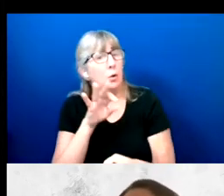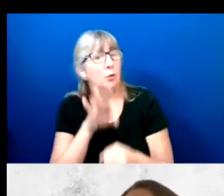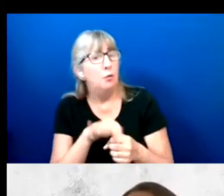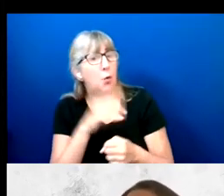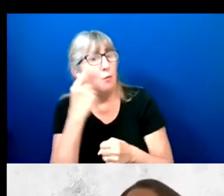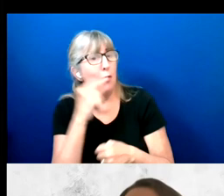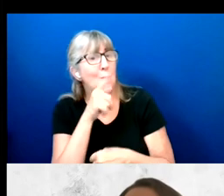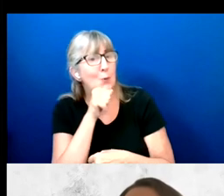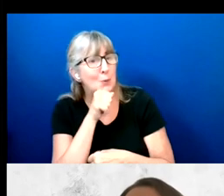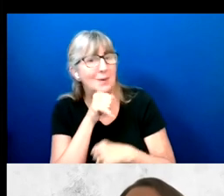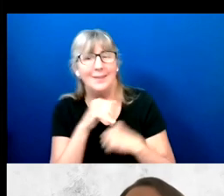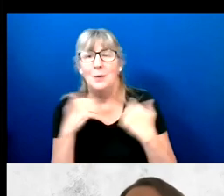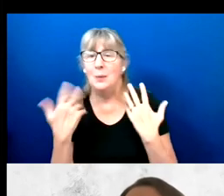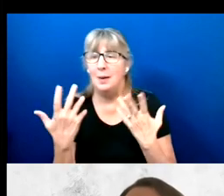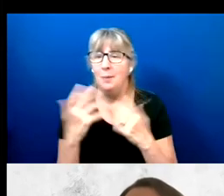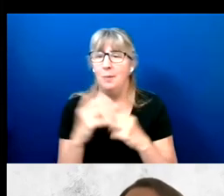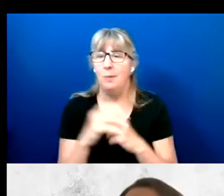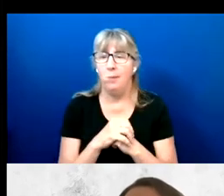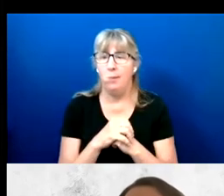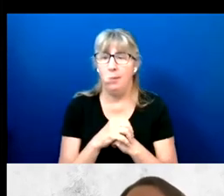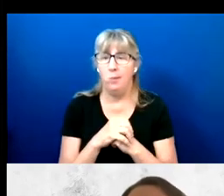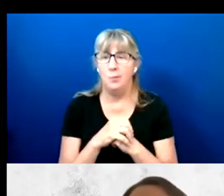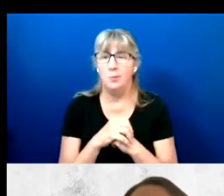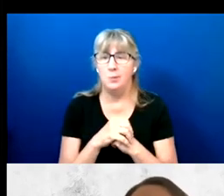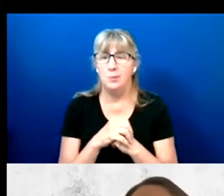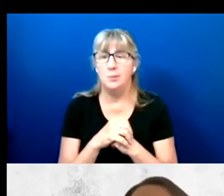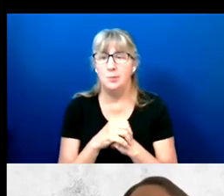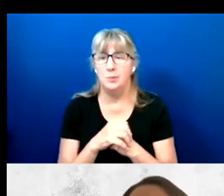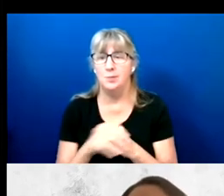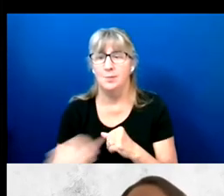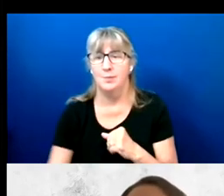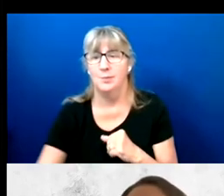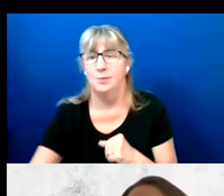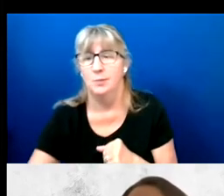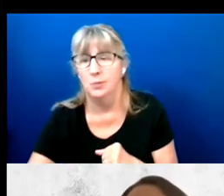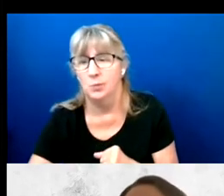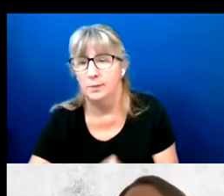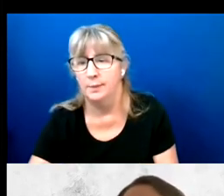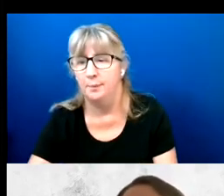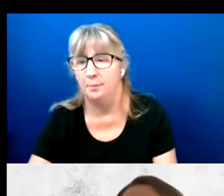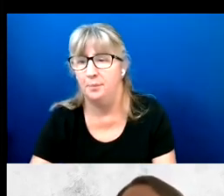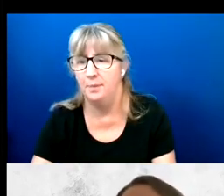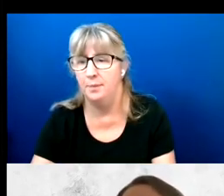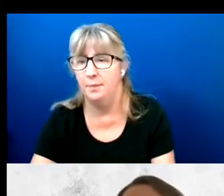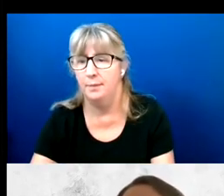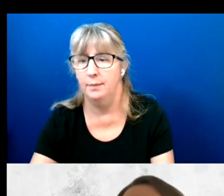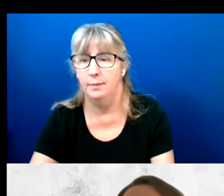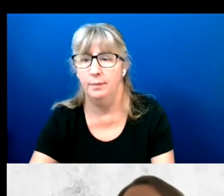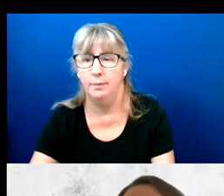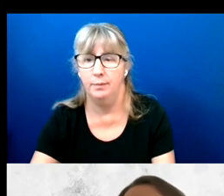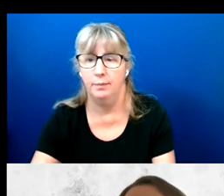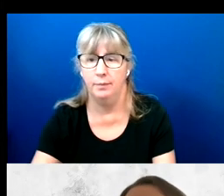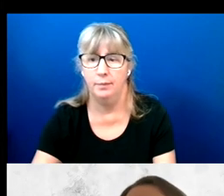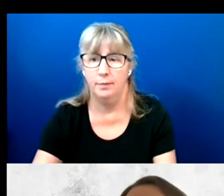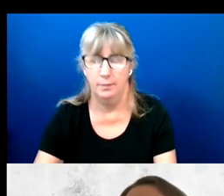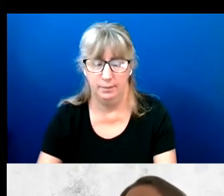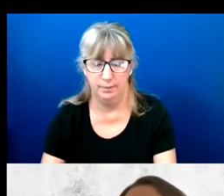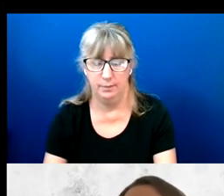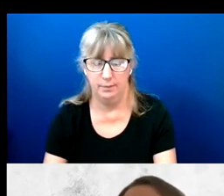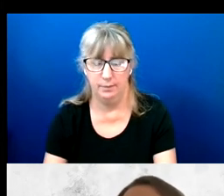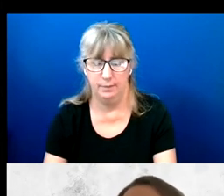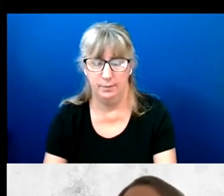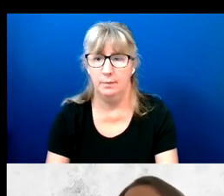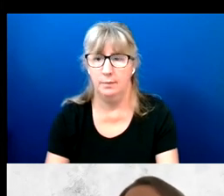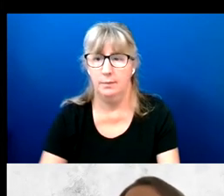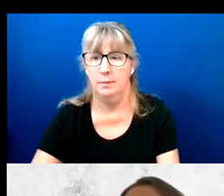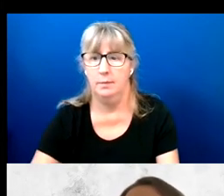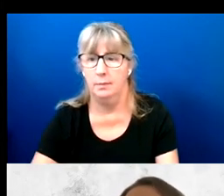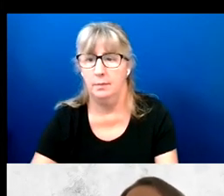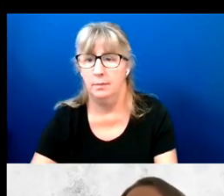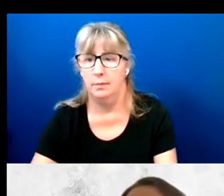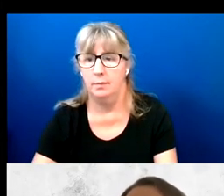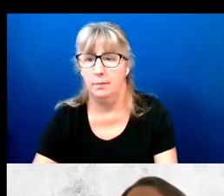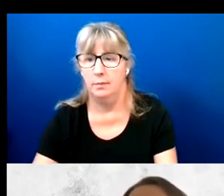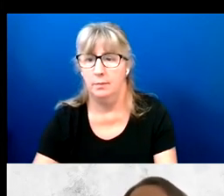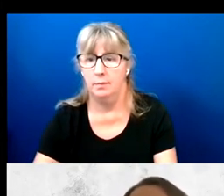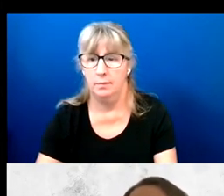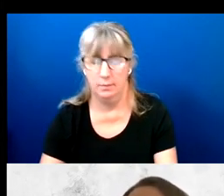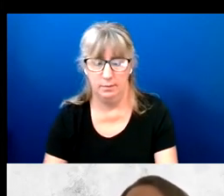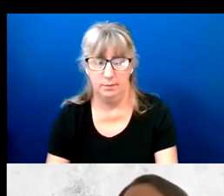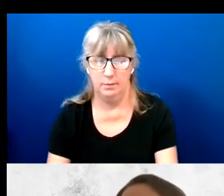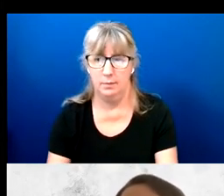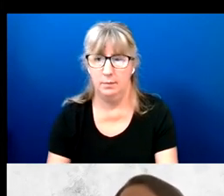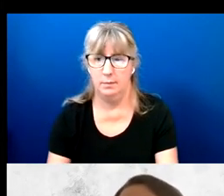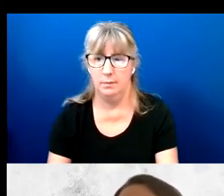Well, according to our survey, 51% of voters with disabilities voted for President Trump.